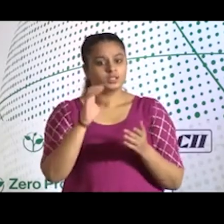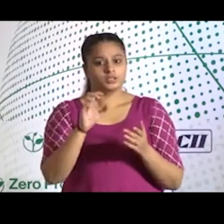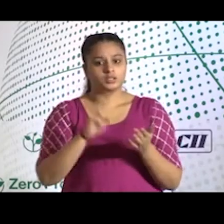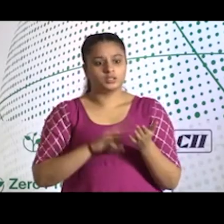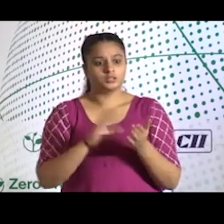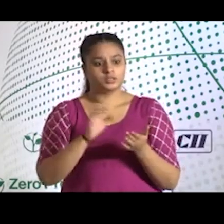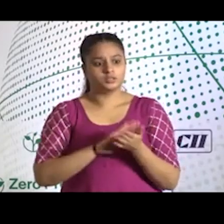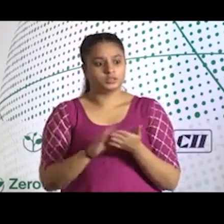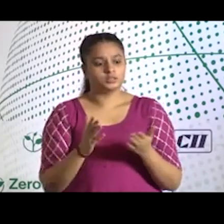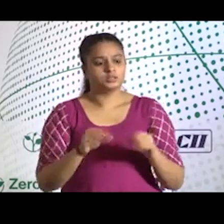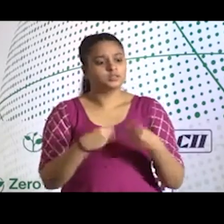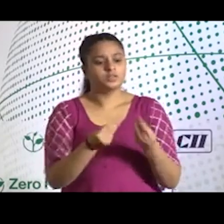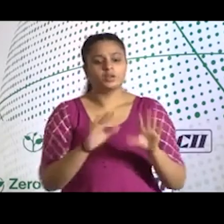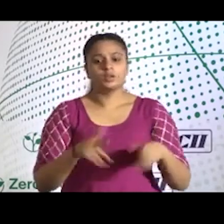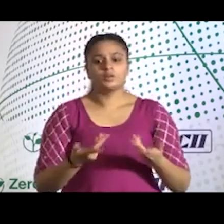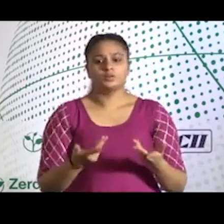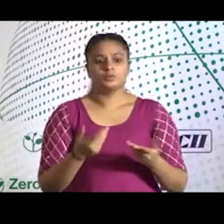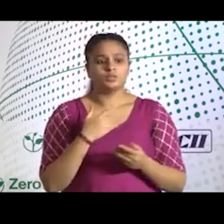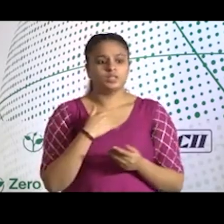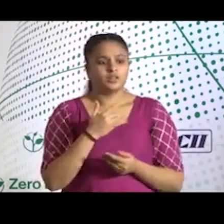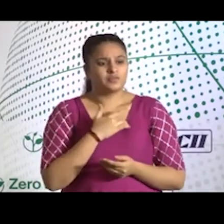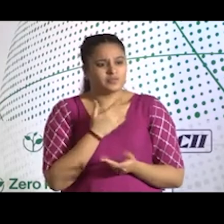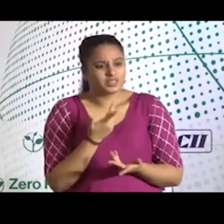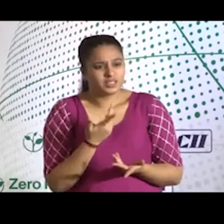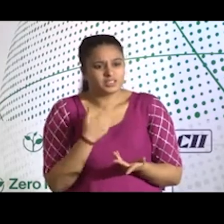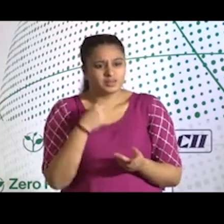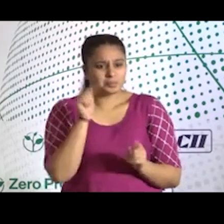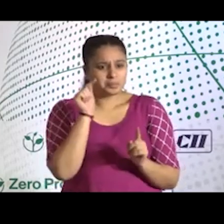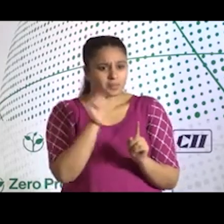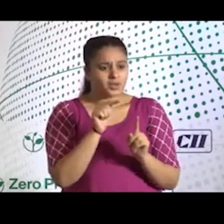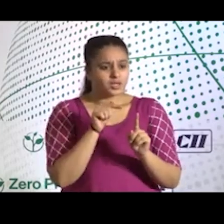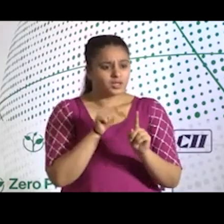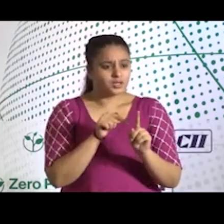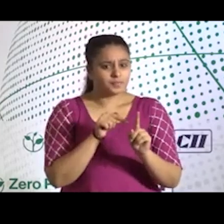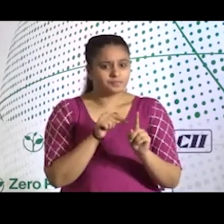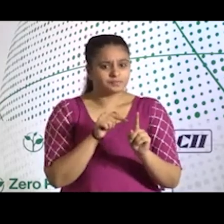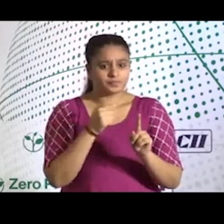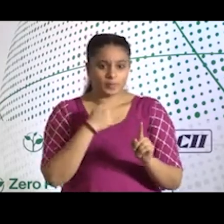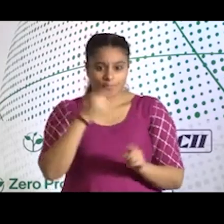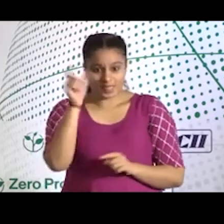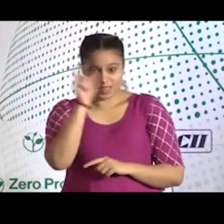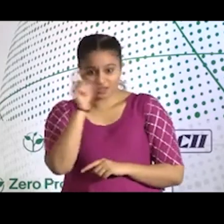So I realized at that point that, you know, colleges are not equipped.